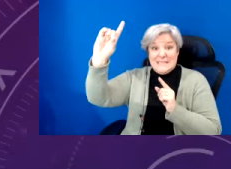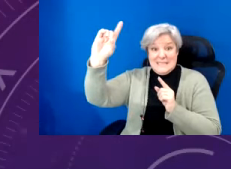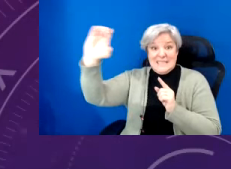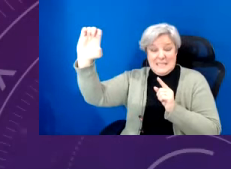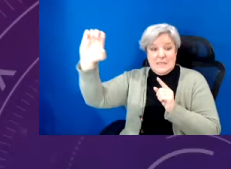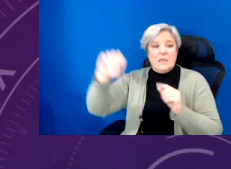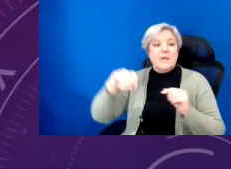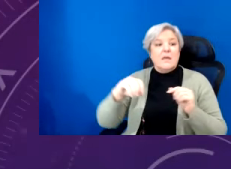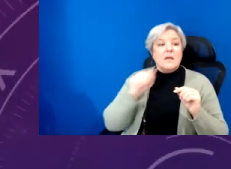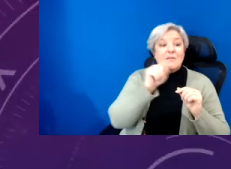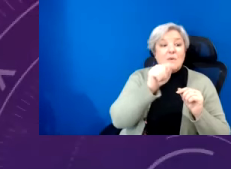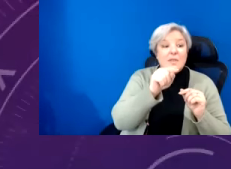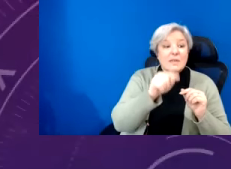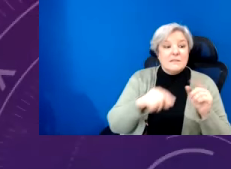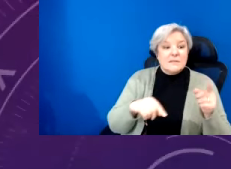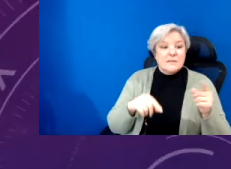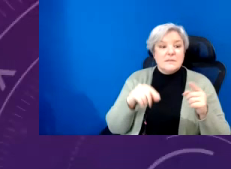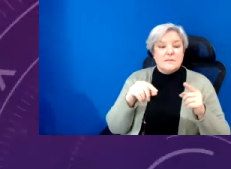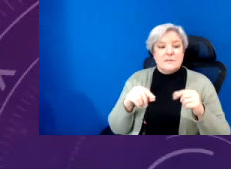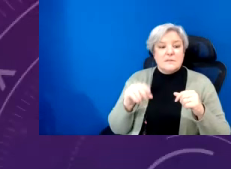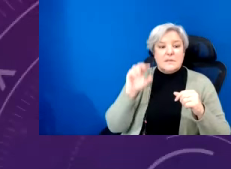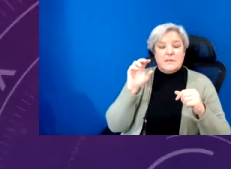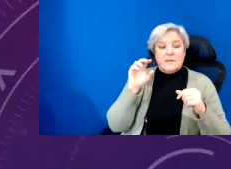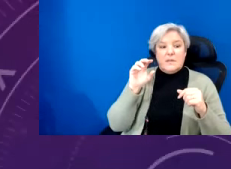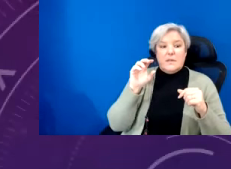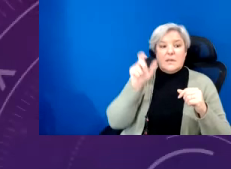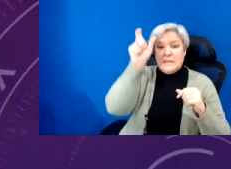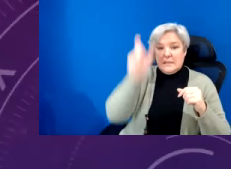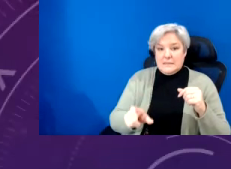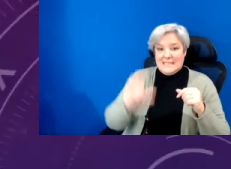In this case, the essay side number, you click column C and then there's